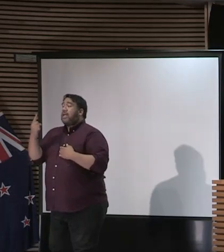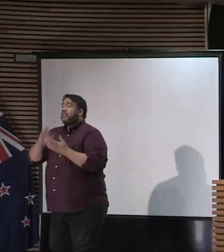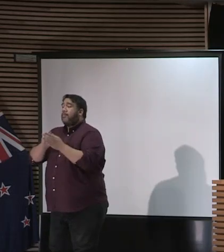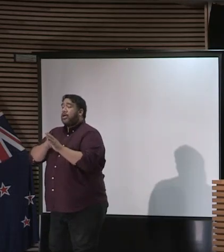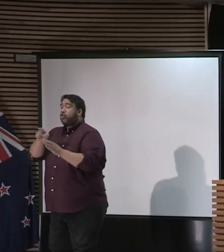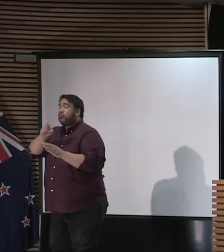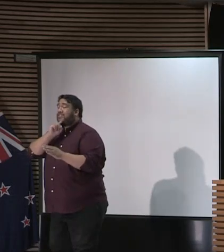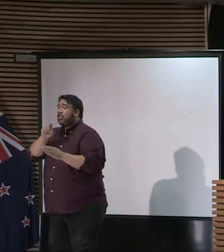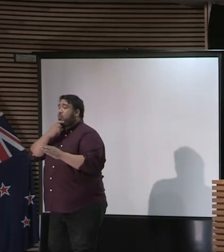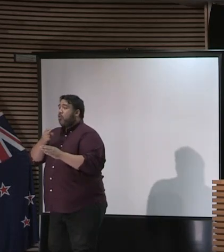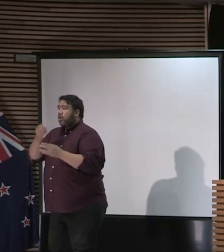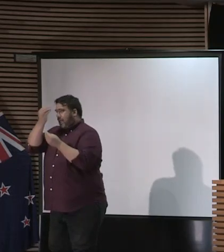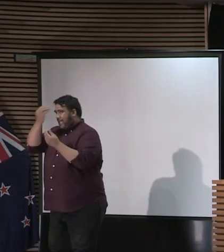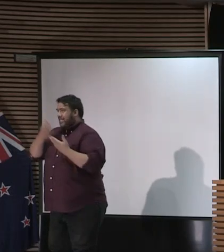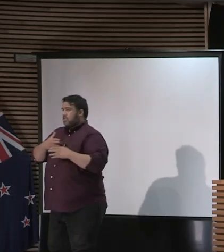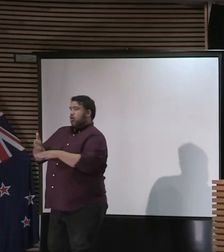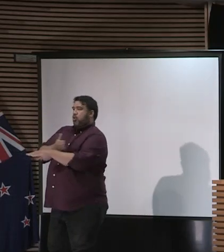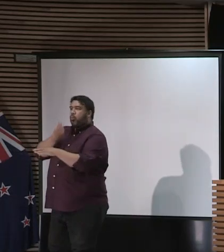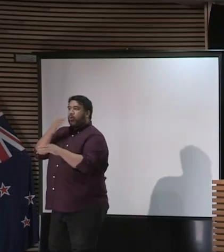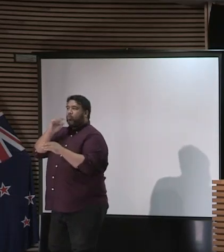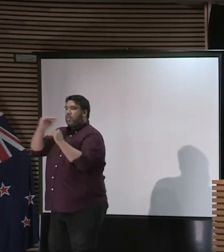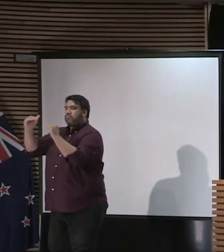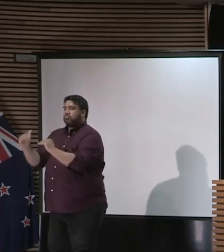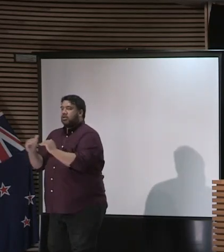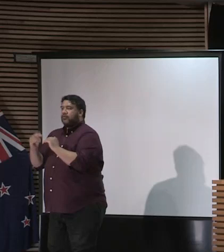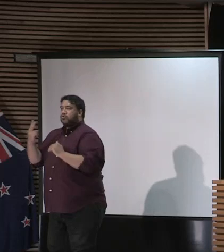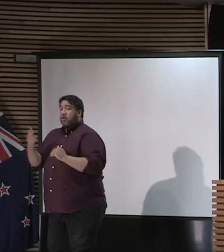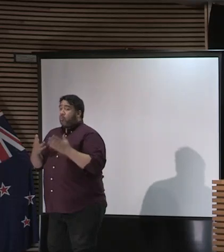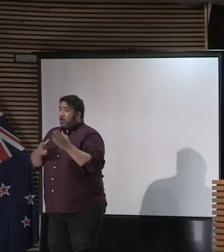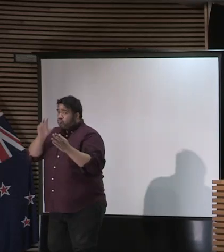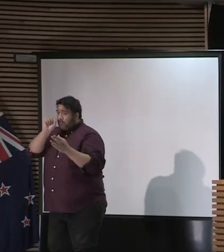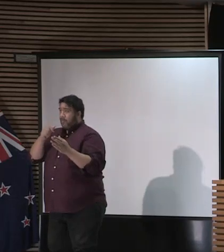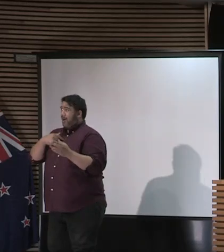In times of -- in terms of timing, will you give people warning -